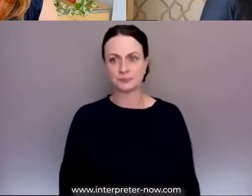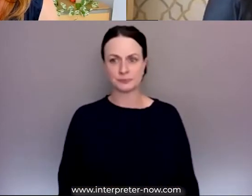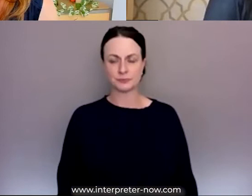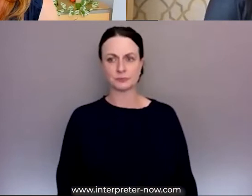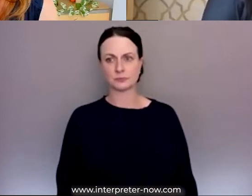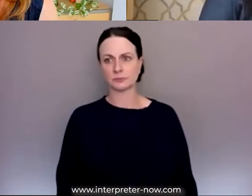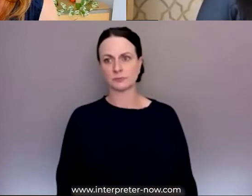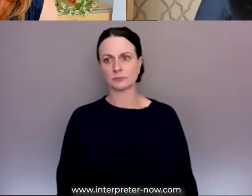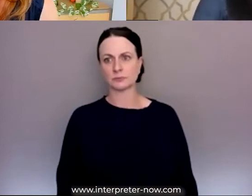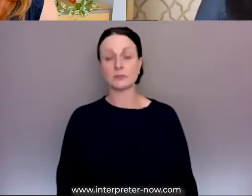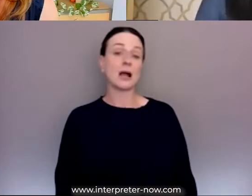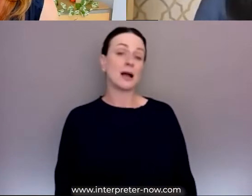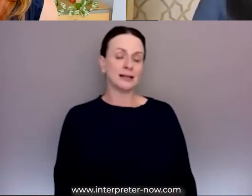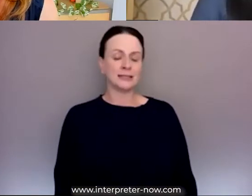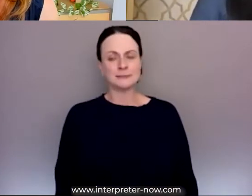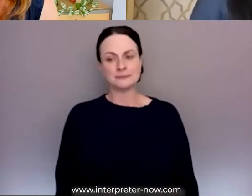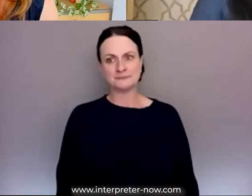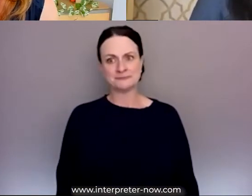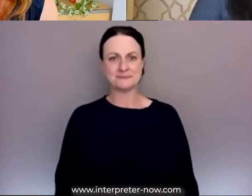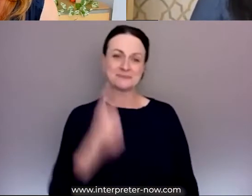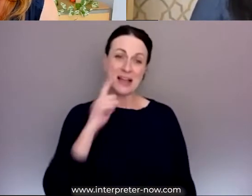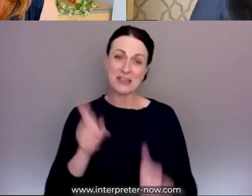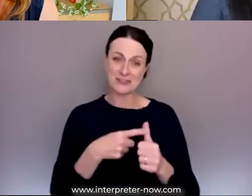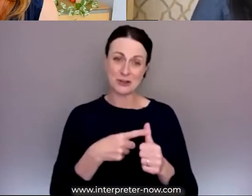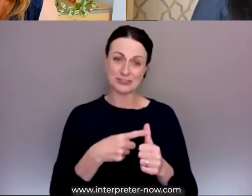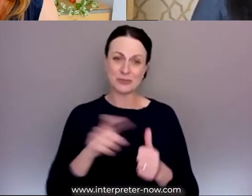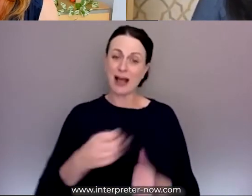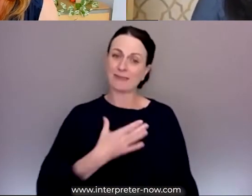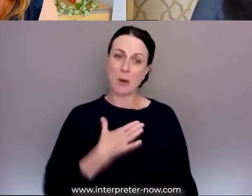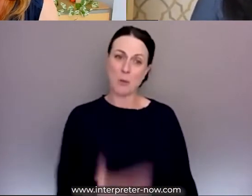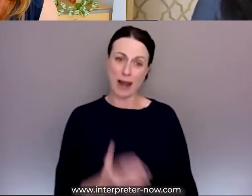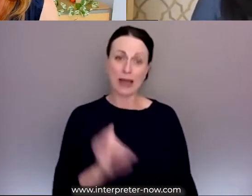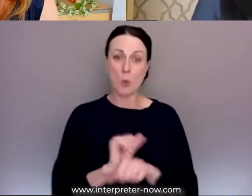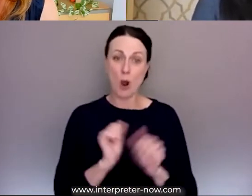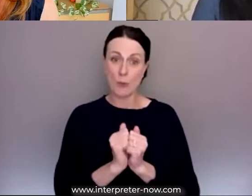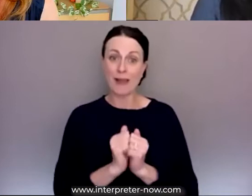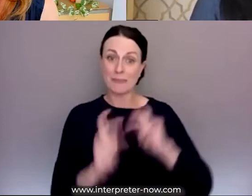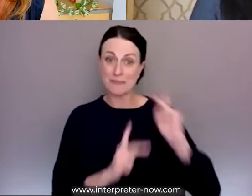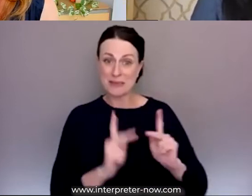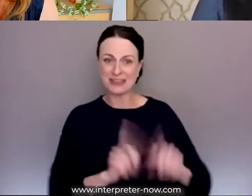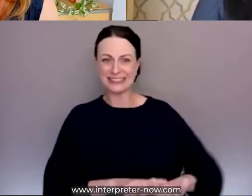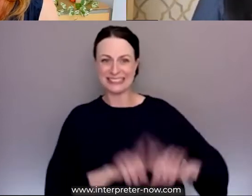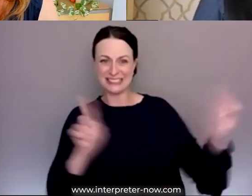Well, I think the first thing is we have to be willing to work with people who aren't exactly like us.